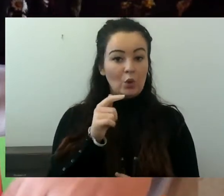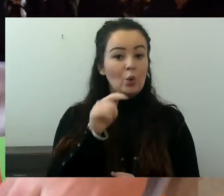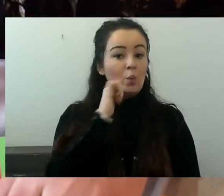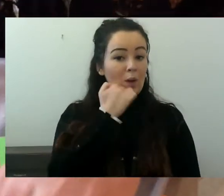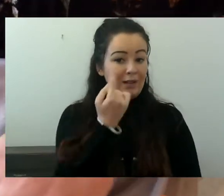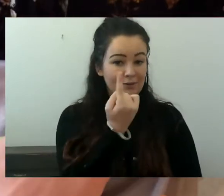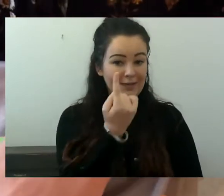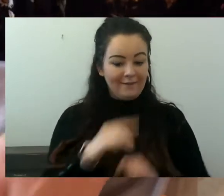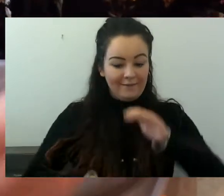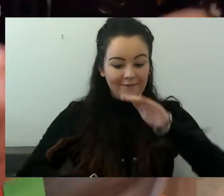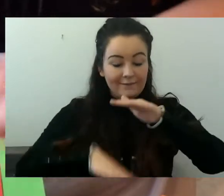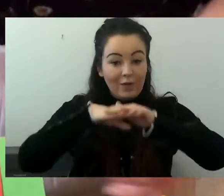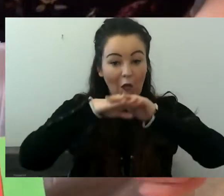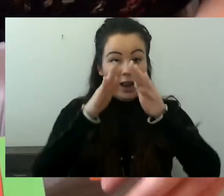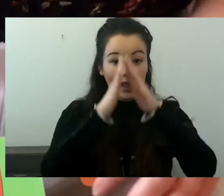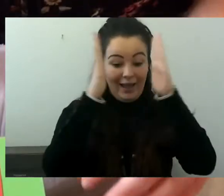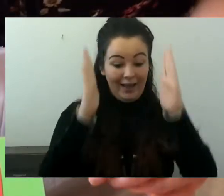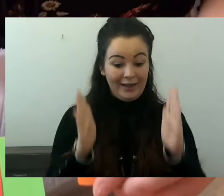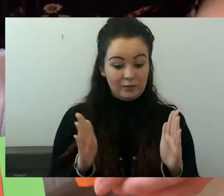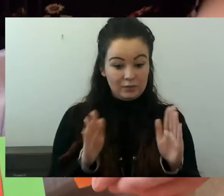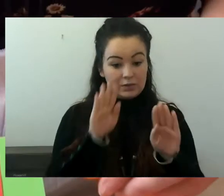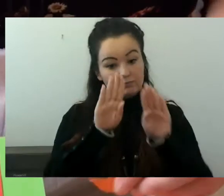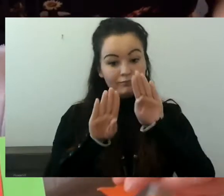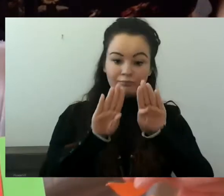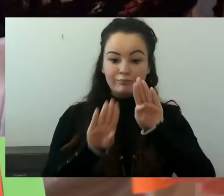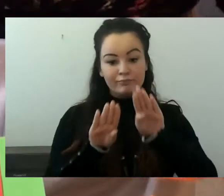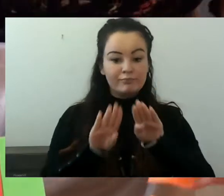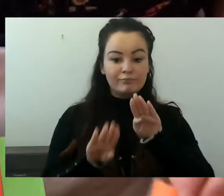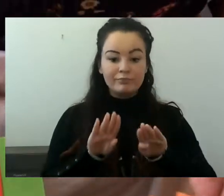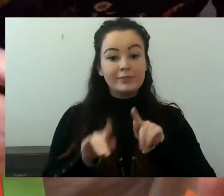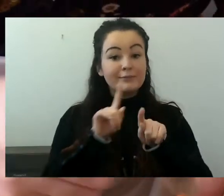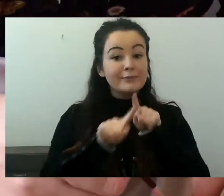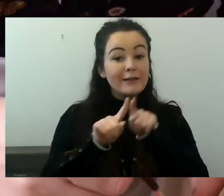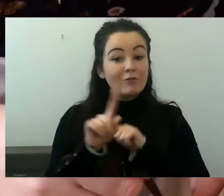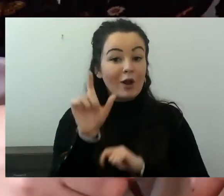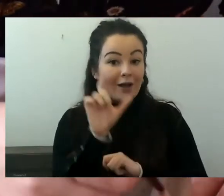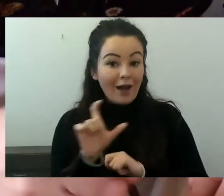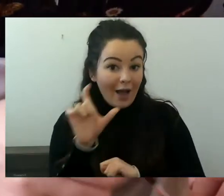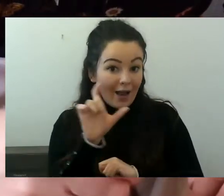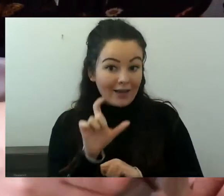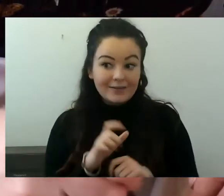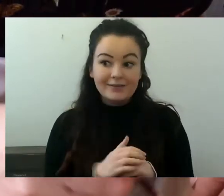and you would fill up the whole house with different colours